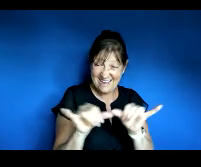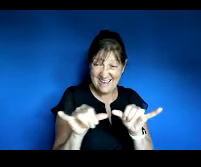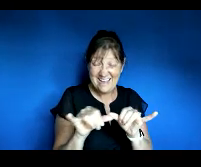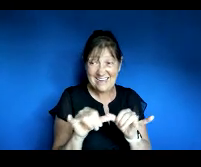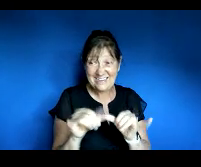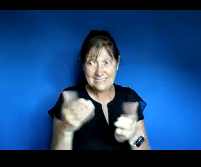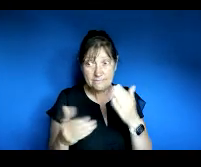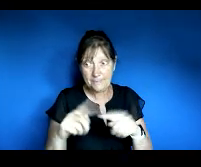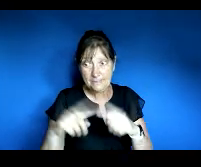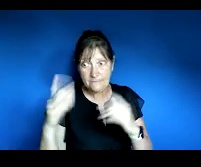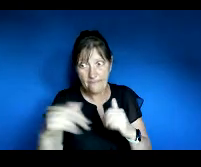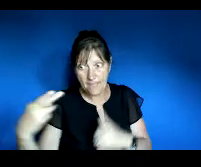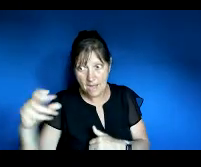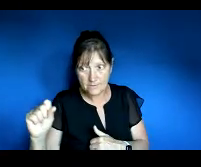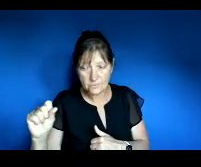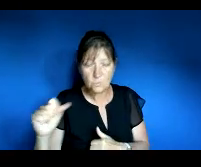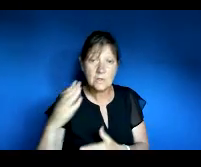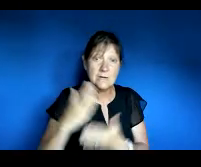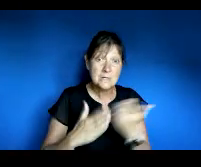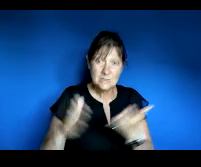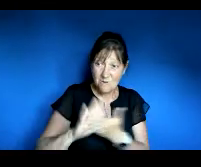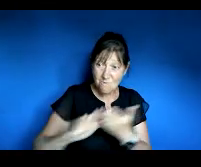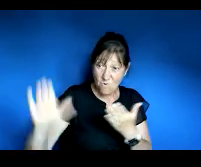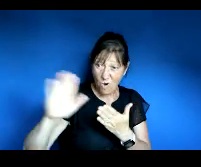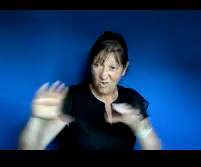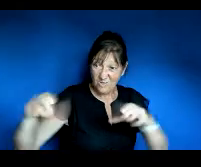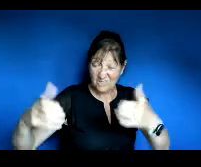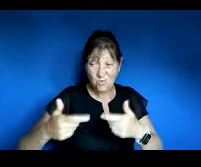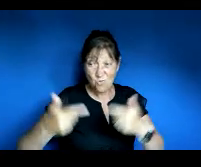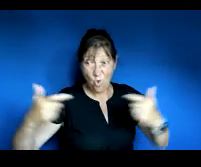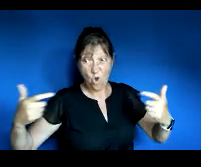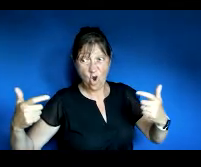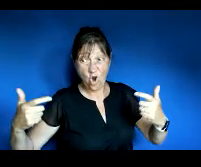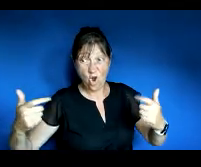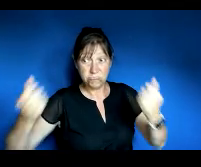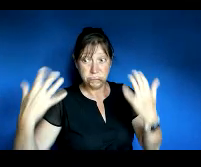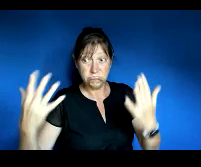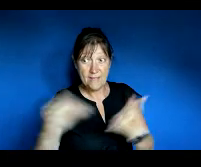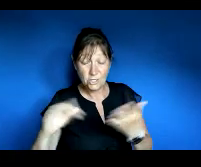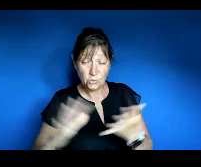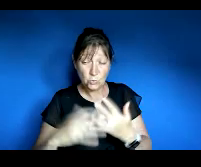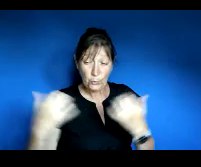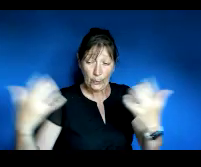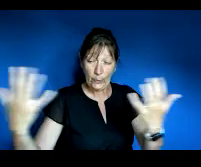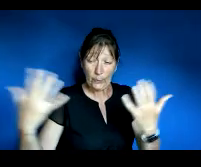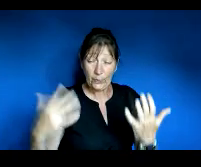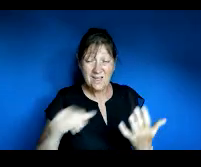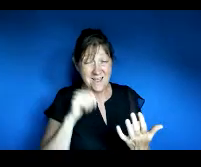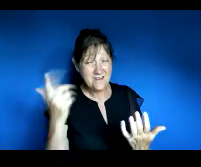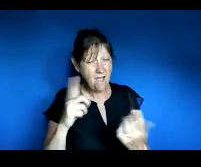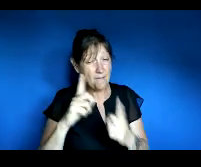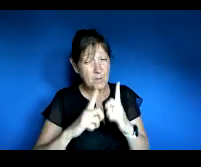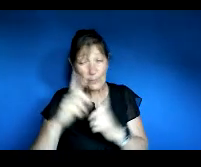So there can be some really large classrooms with just a lot of students and very little individual interaction with those professors.